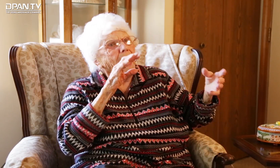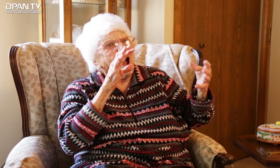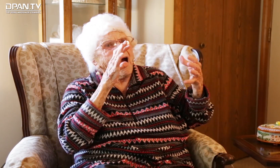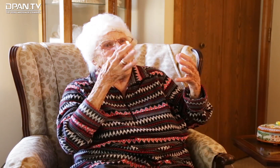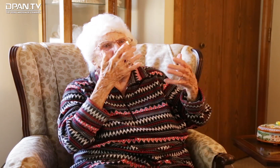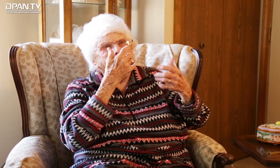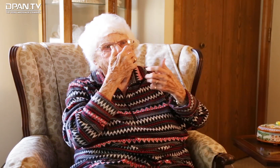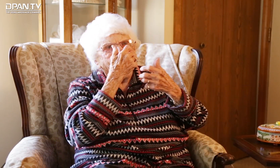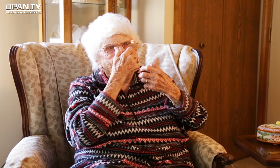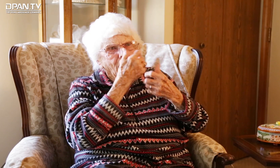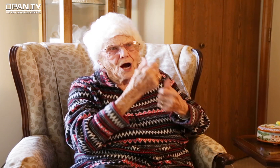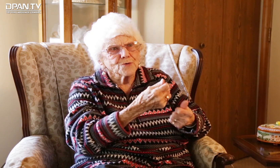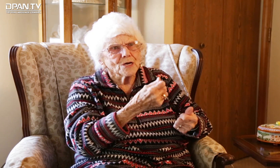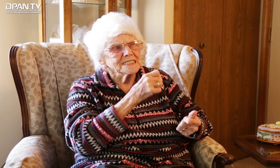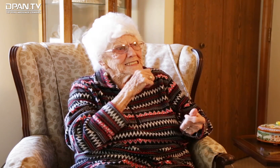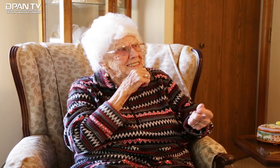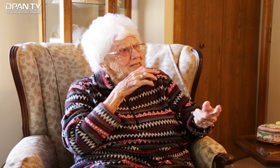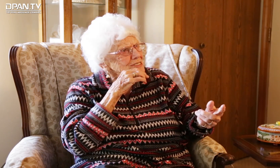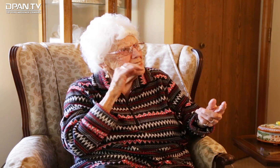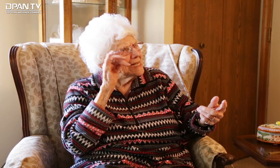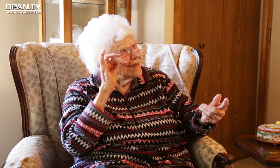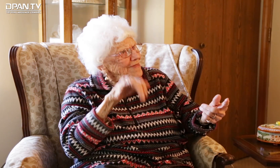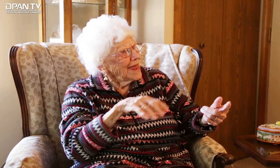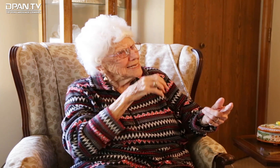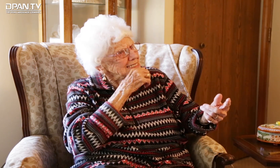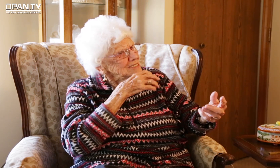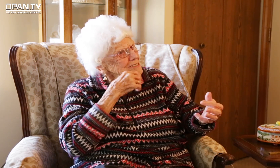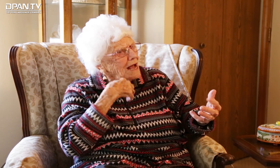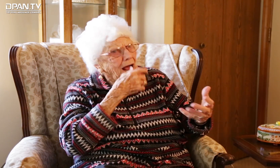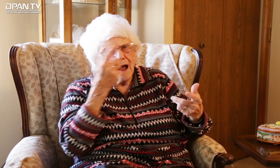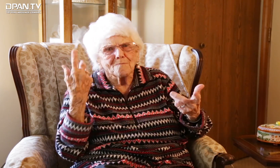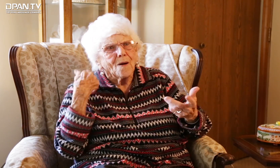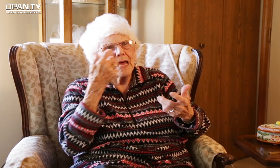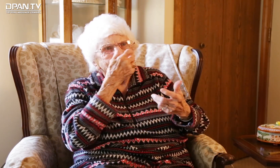things from her about senior citizens.